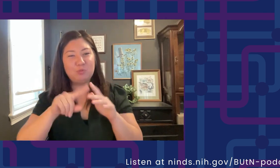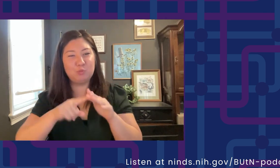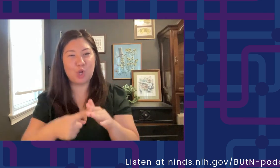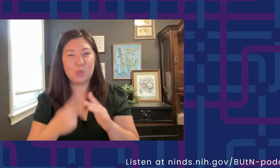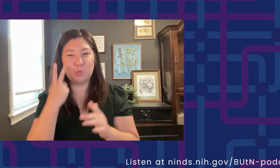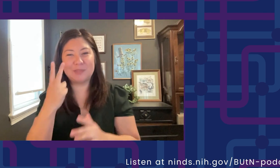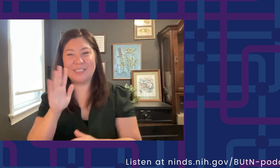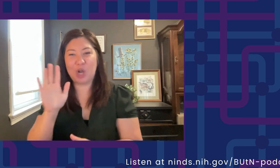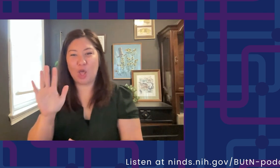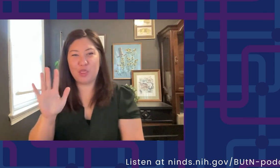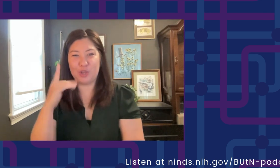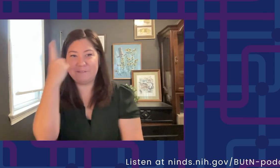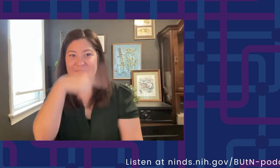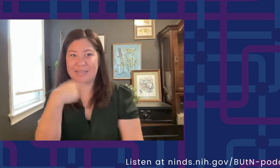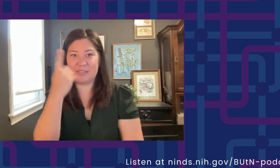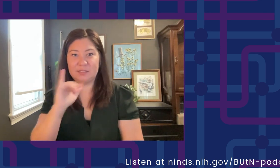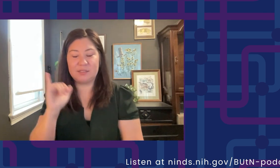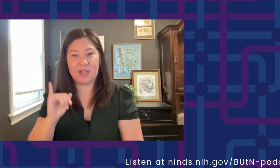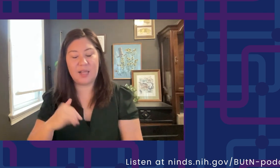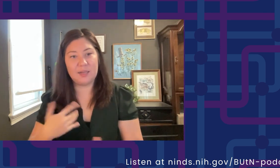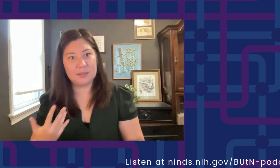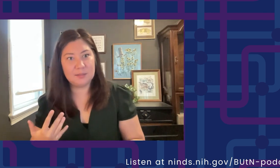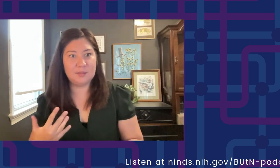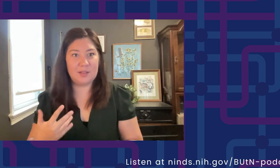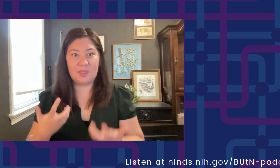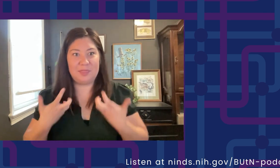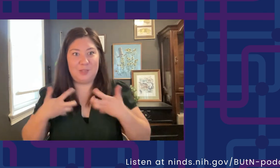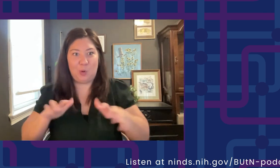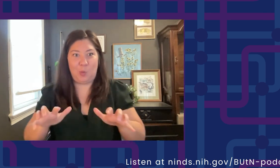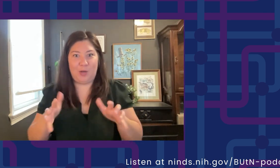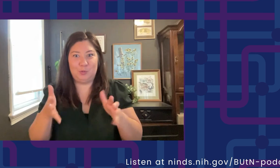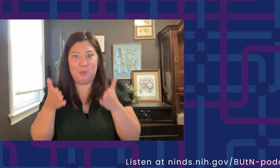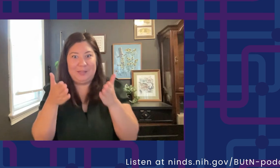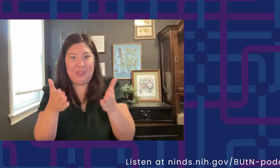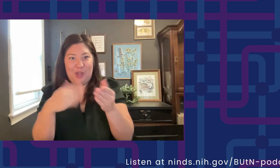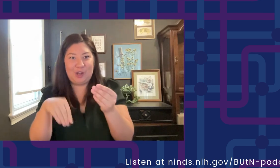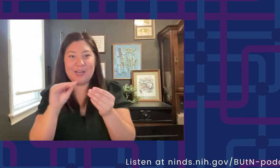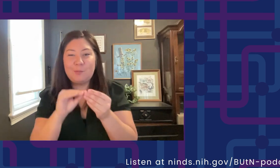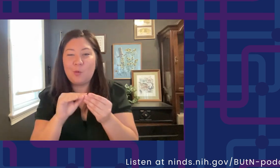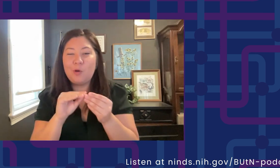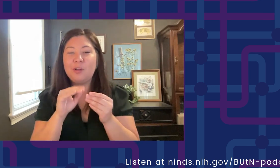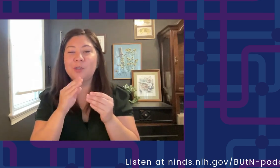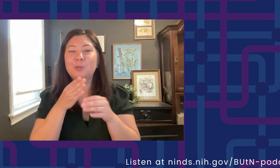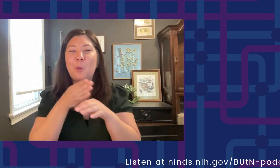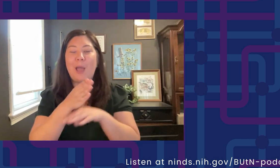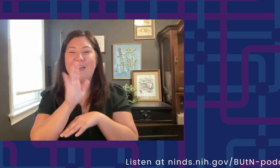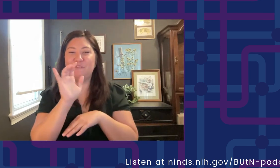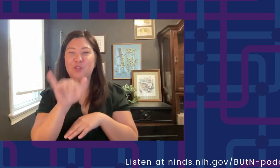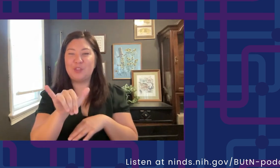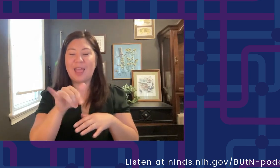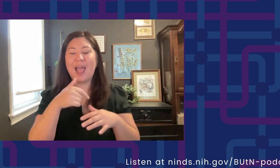and I really started to see their faces sort of be lost. They didn't want to be there anymore.